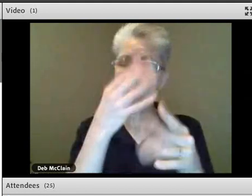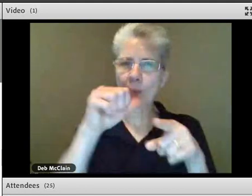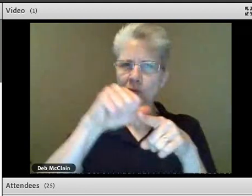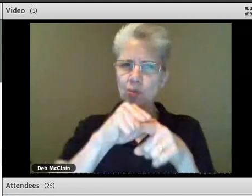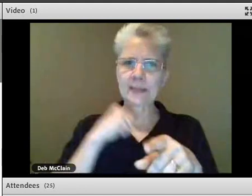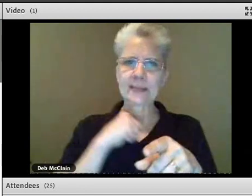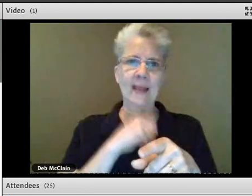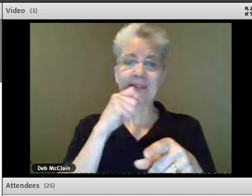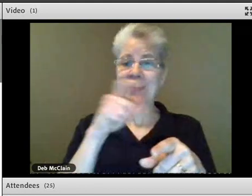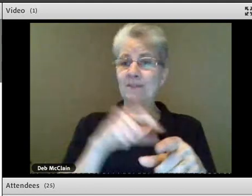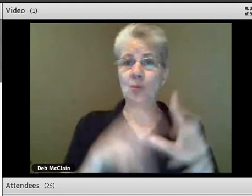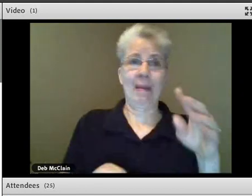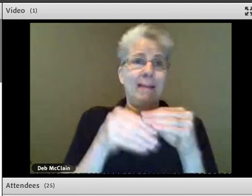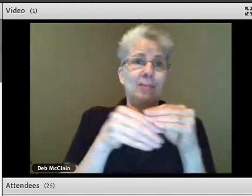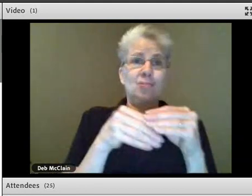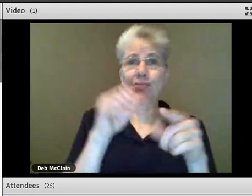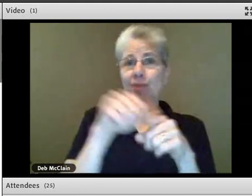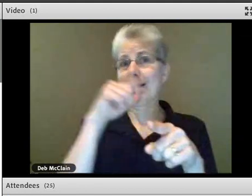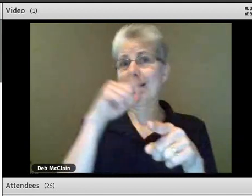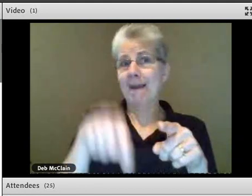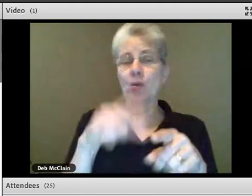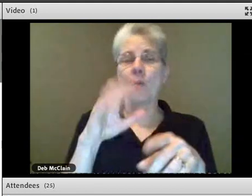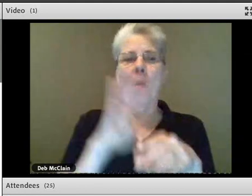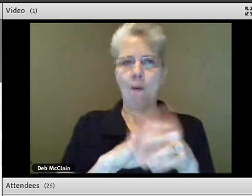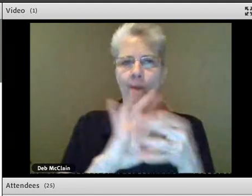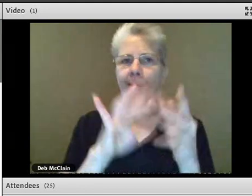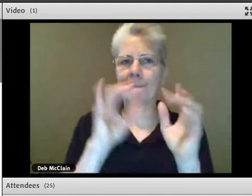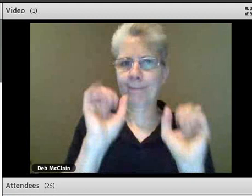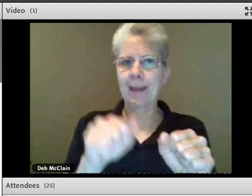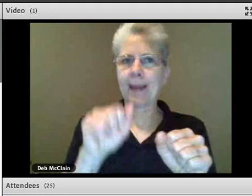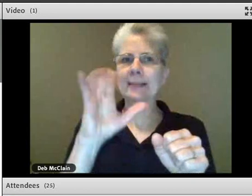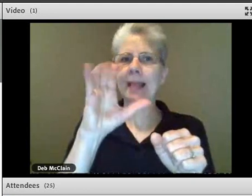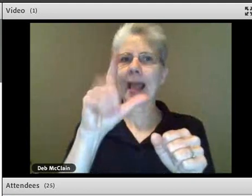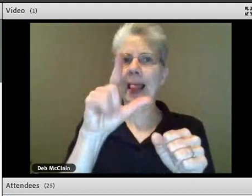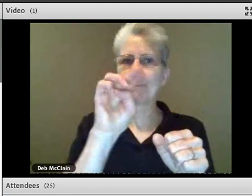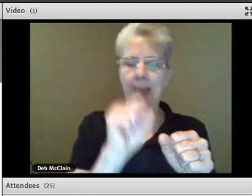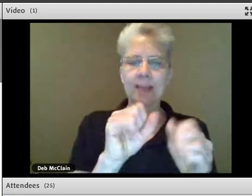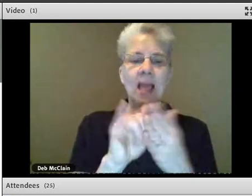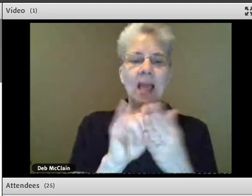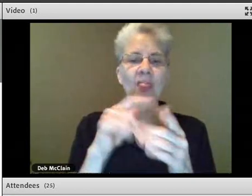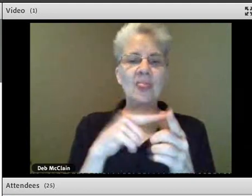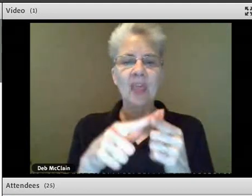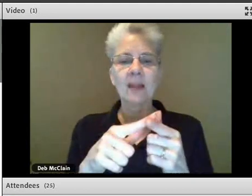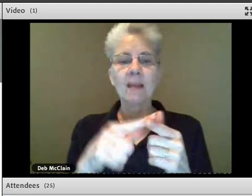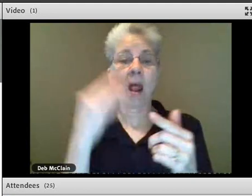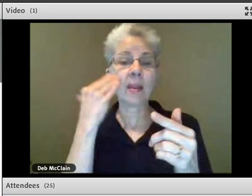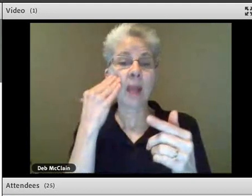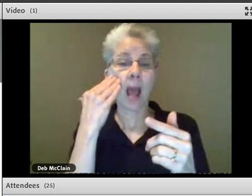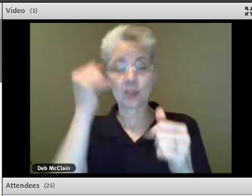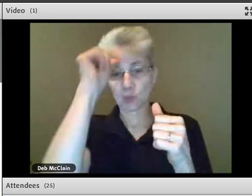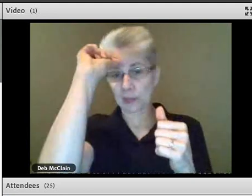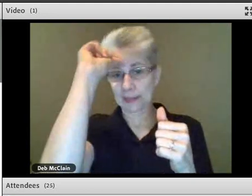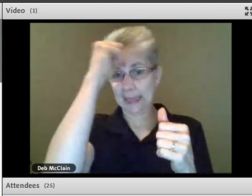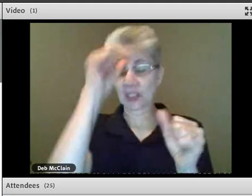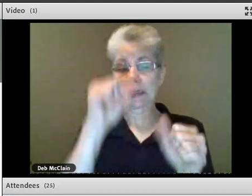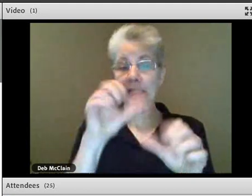special or extra, which then dovetails into knowledge retention, making sure that people are knowledgeable,